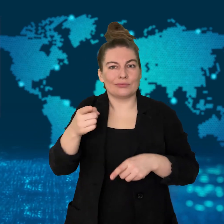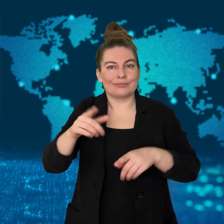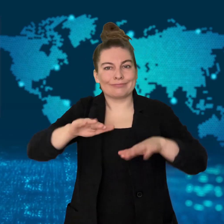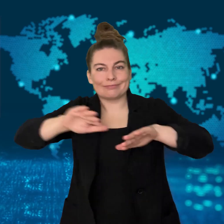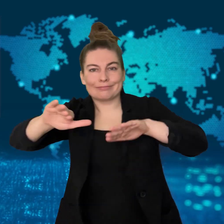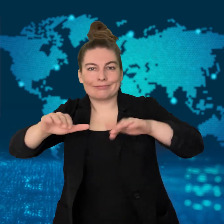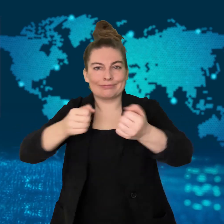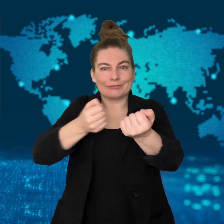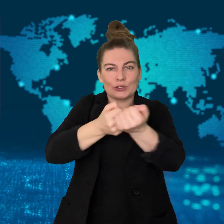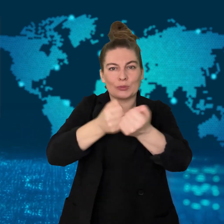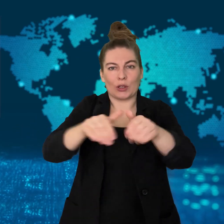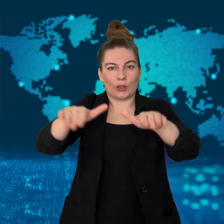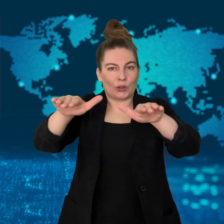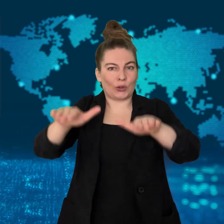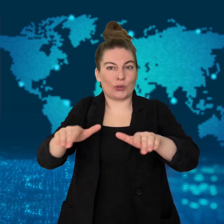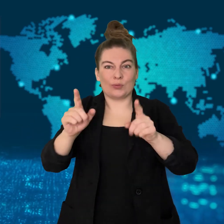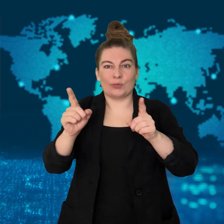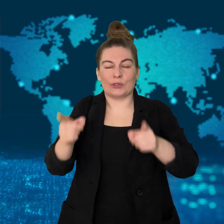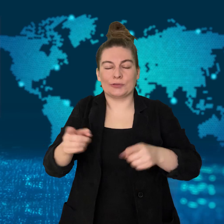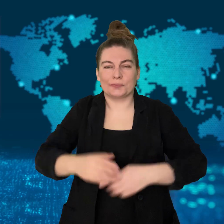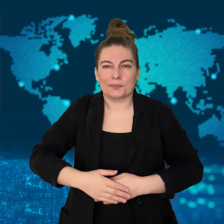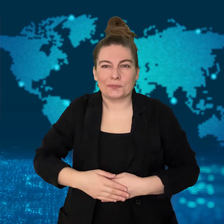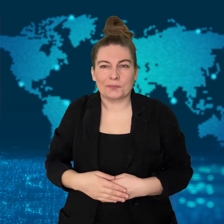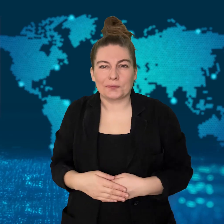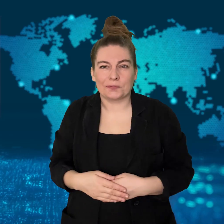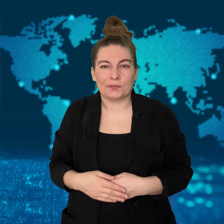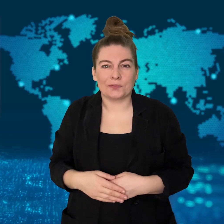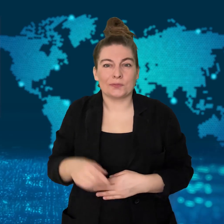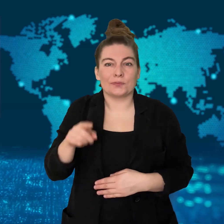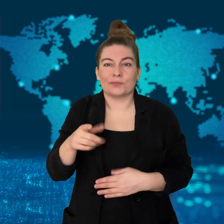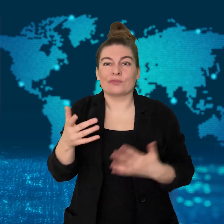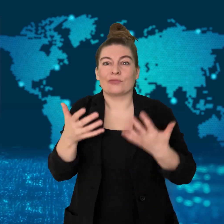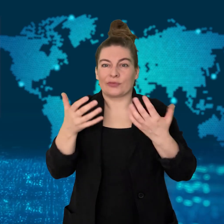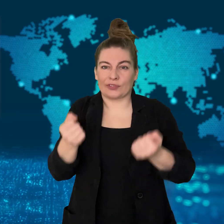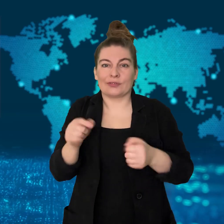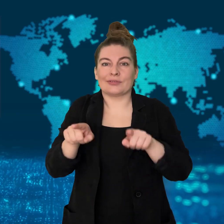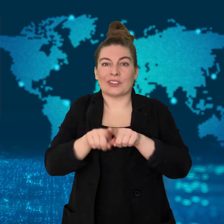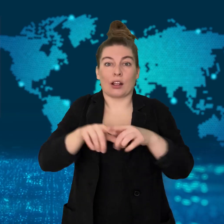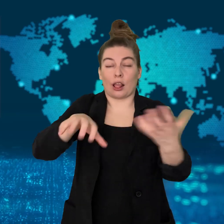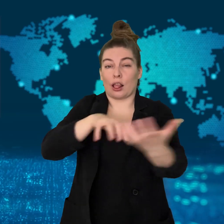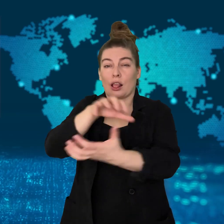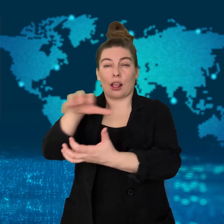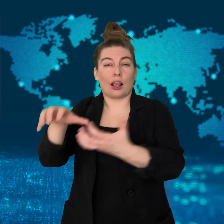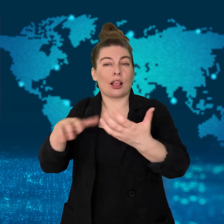the al-Assad loyalists had attacked checkpoint,